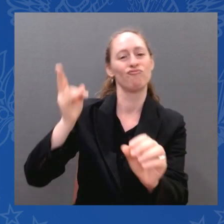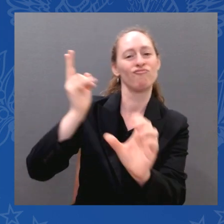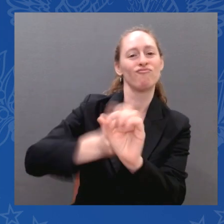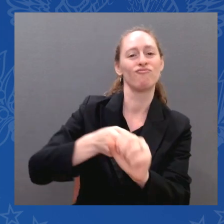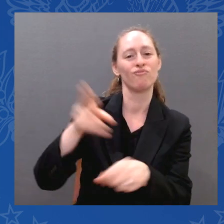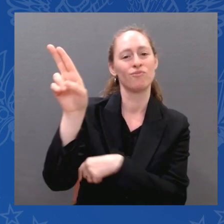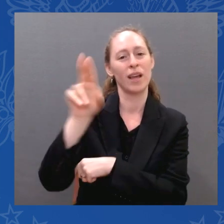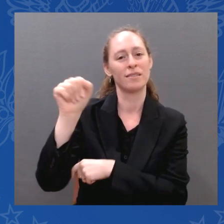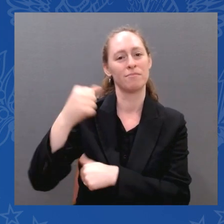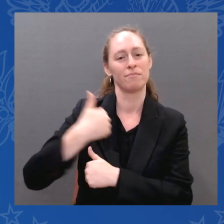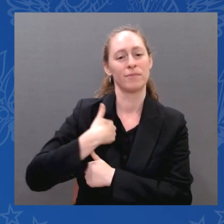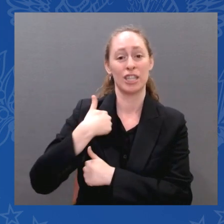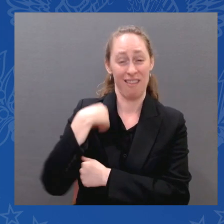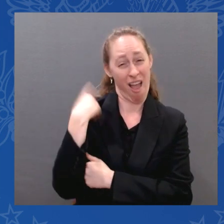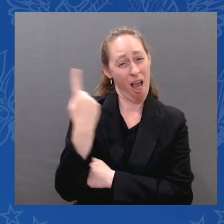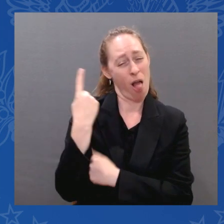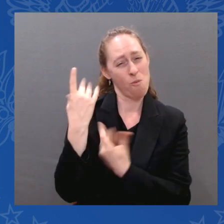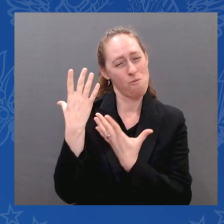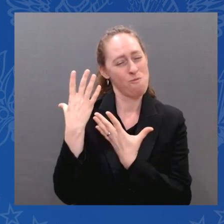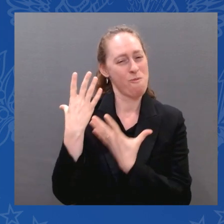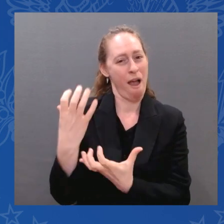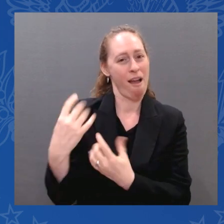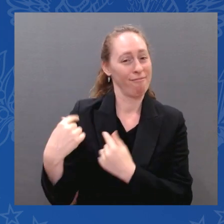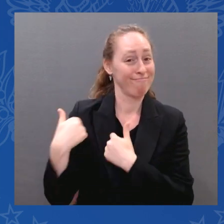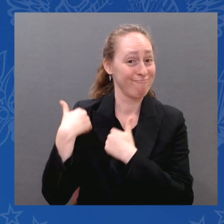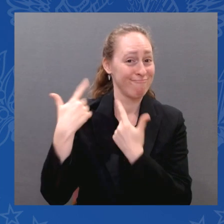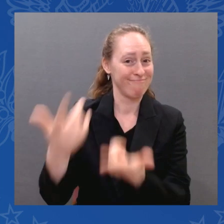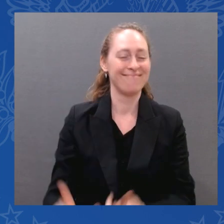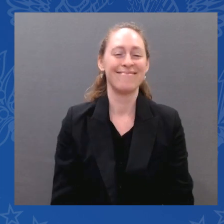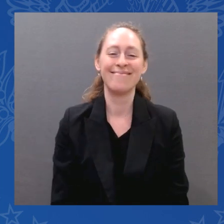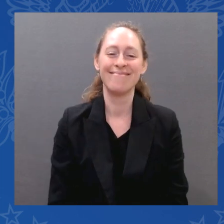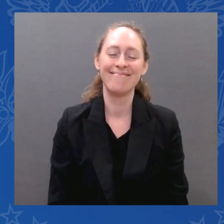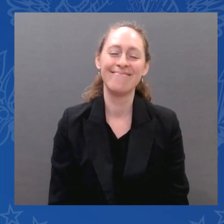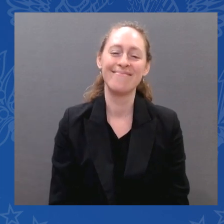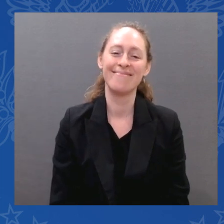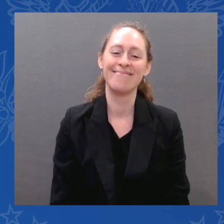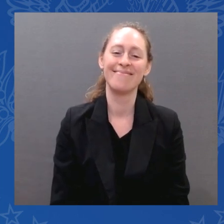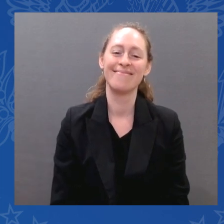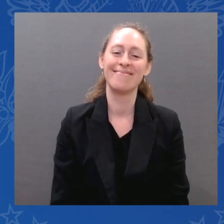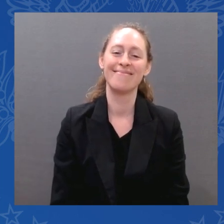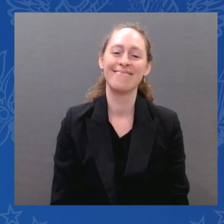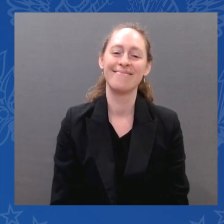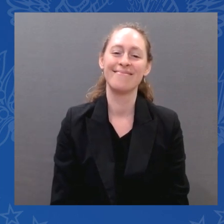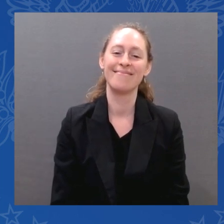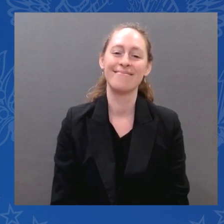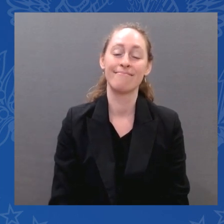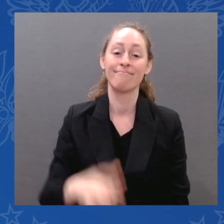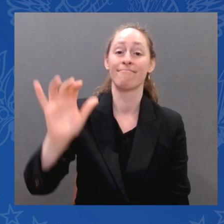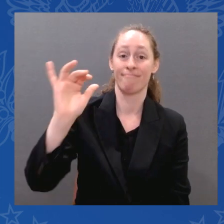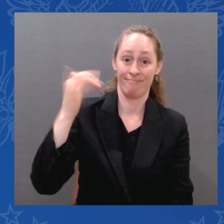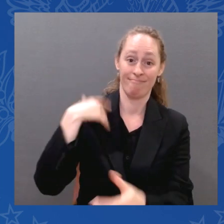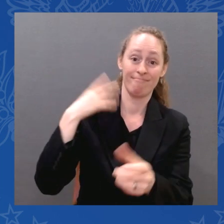16 months after enlisting, I found myself on the rooftop of a police station in Baghdad,